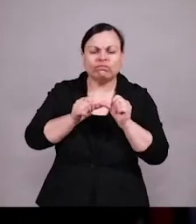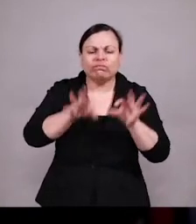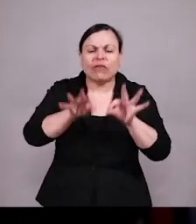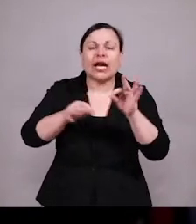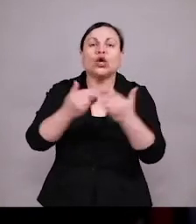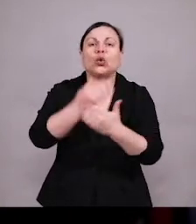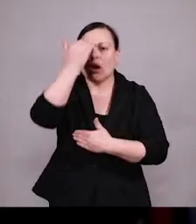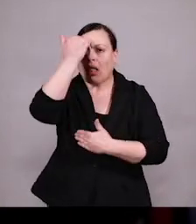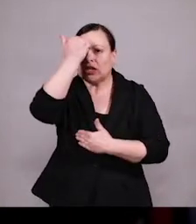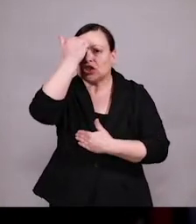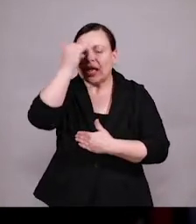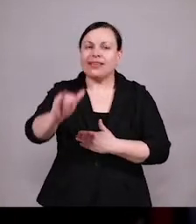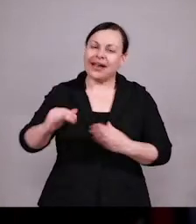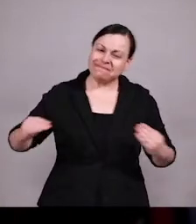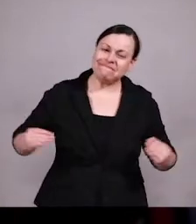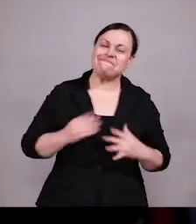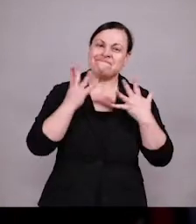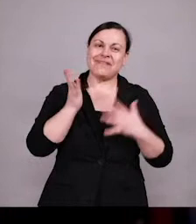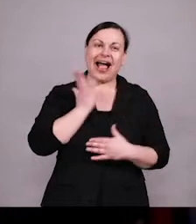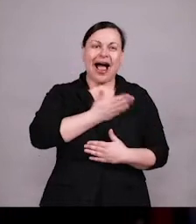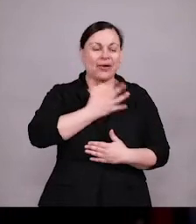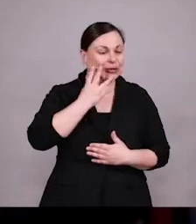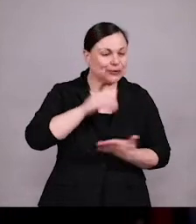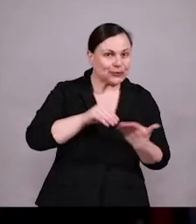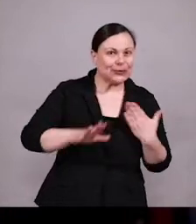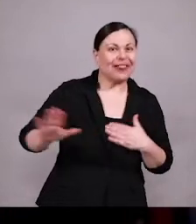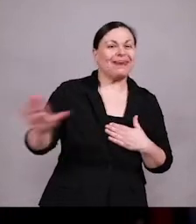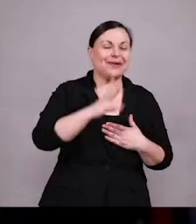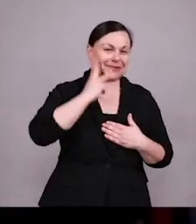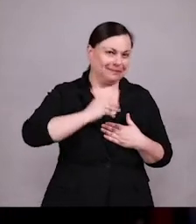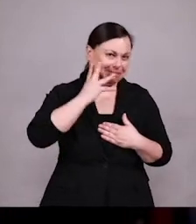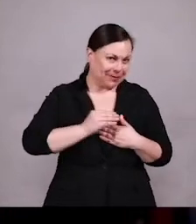which enriches the experiences and futures of our students and communities